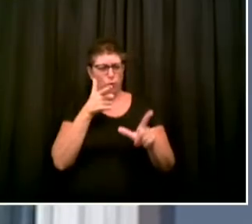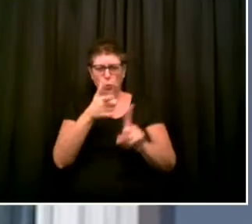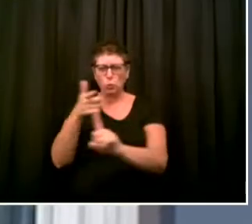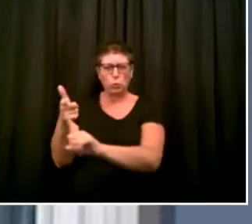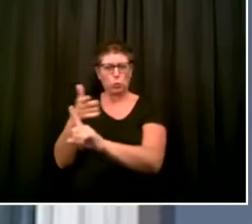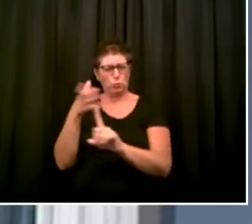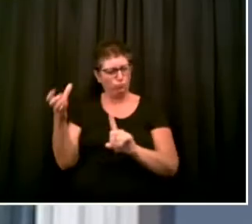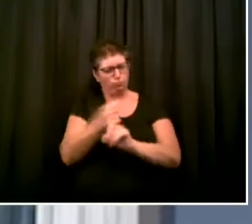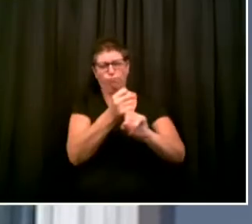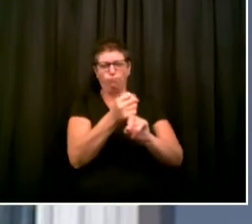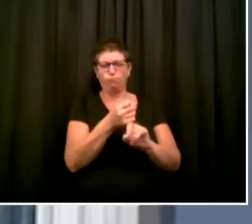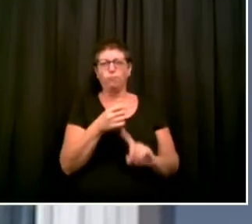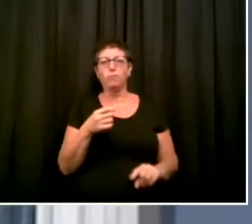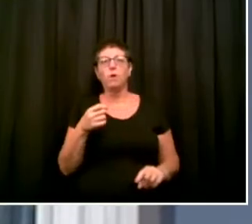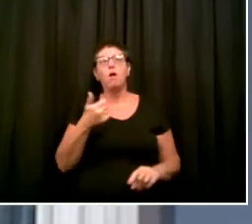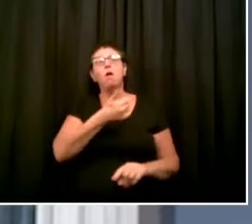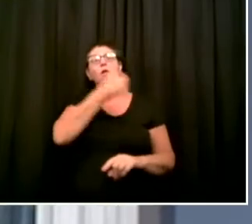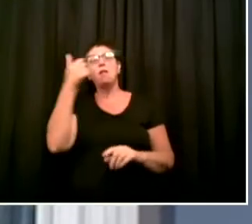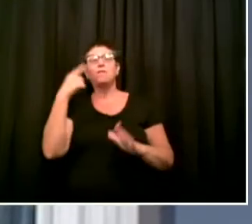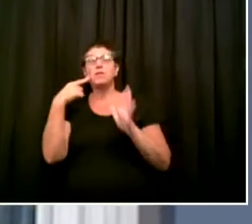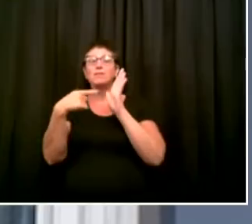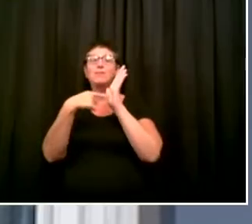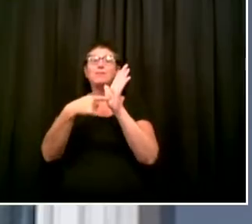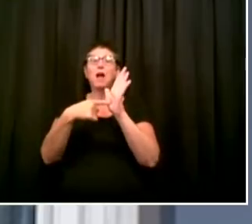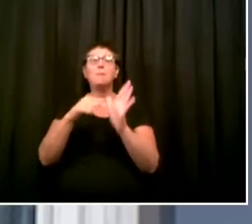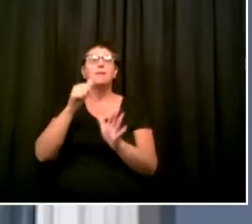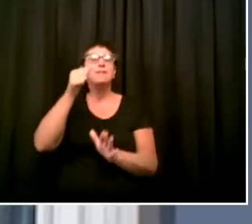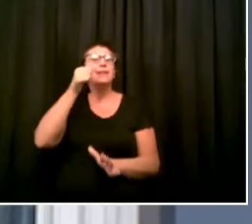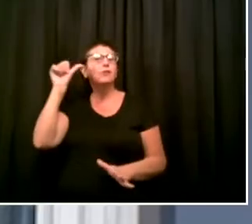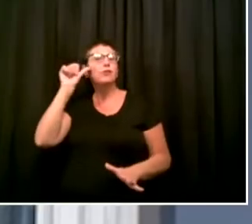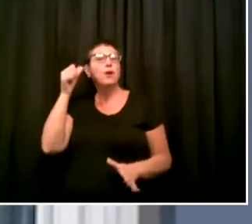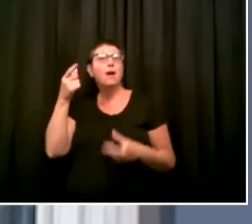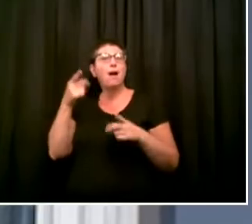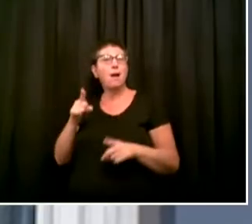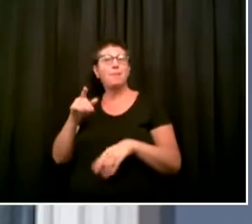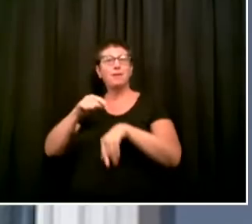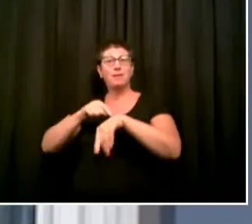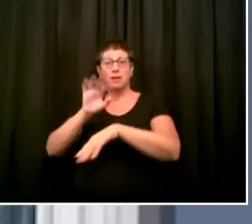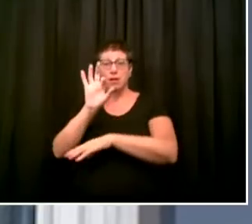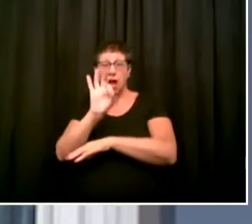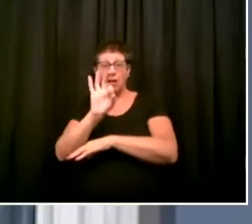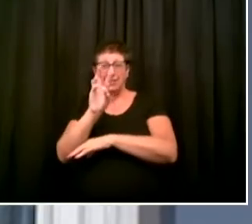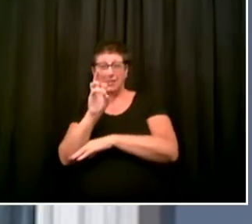STREET, PUTTING THEMSELVES IN HARMS WAY. WHAT ELSE THEY ARE DOING IS WHAT THEY DID ON 96th AND FIRST YESTERDAY,